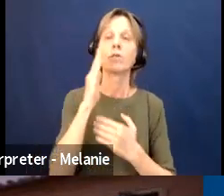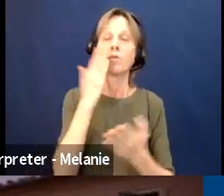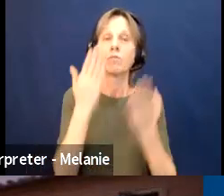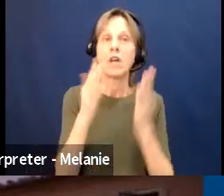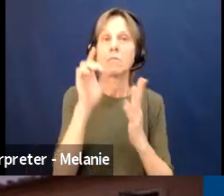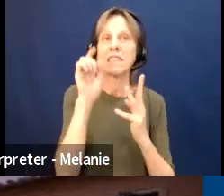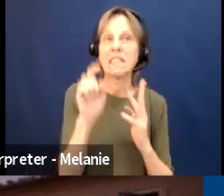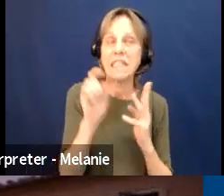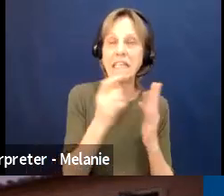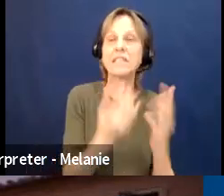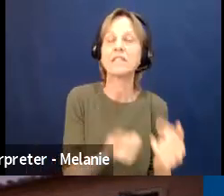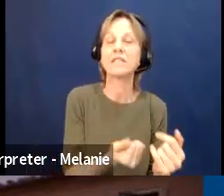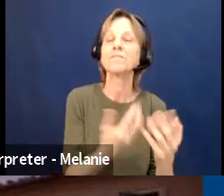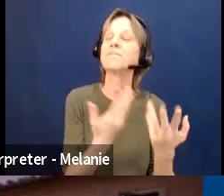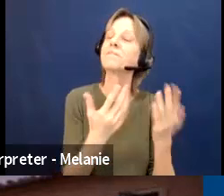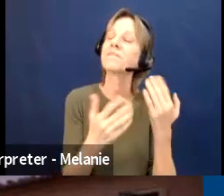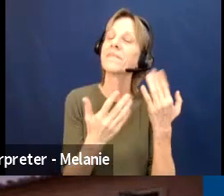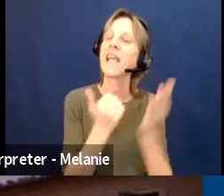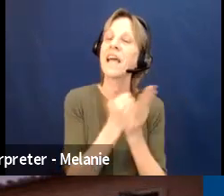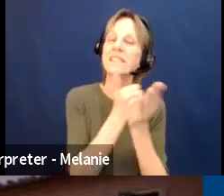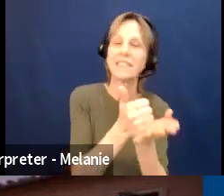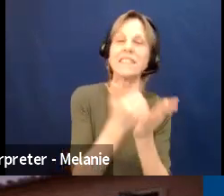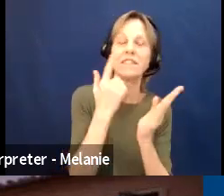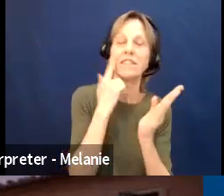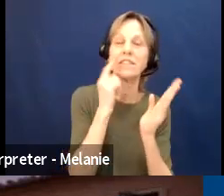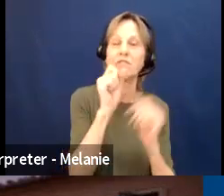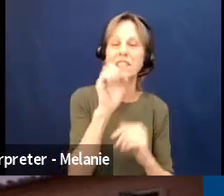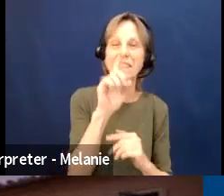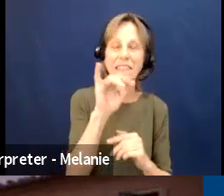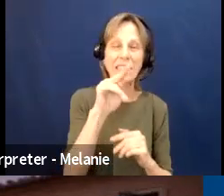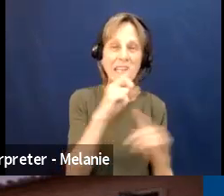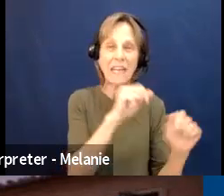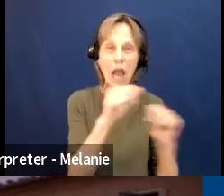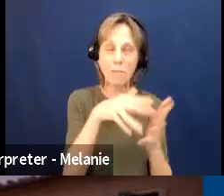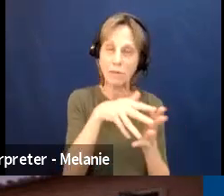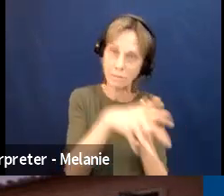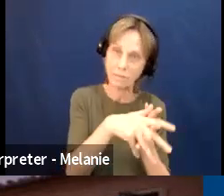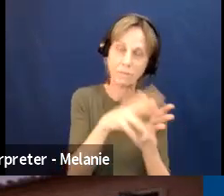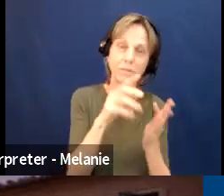or seeding to take place to get that vegetation back if you're in that moderate severity area